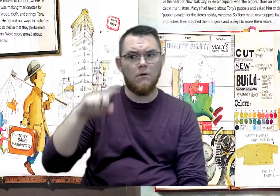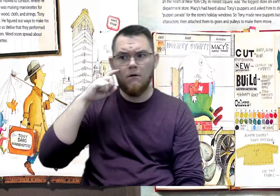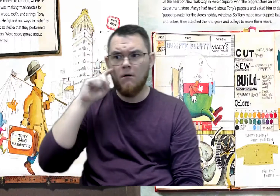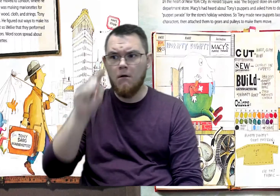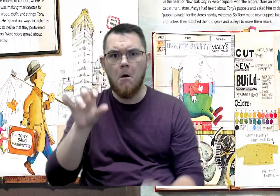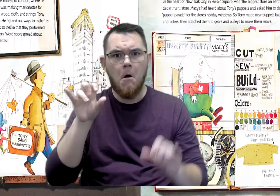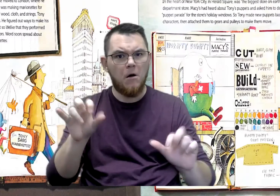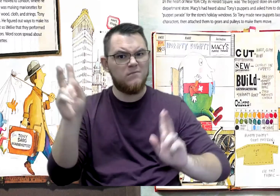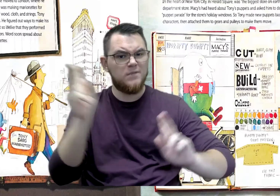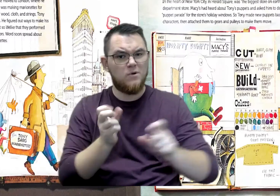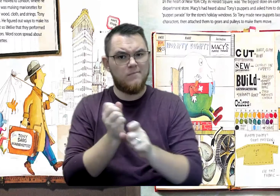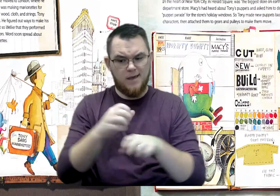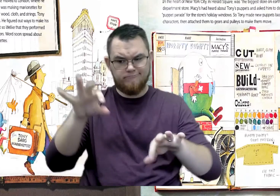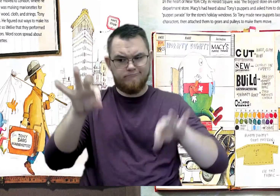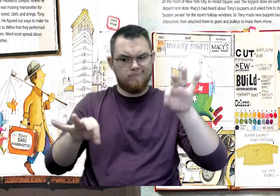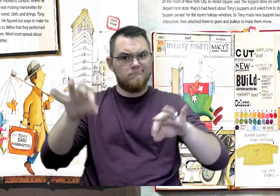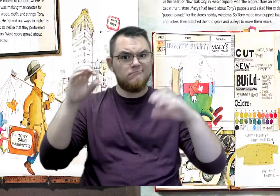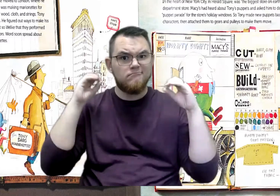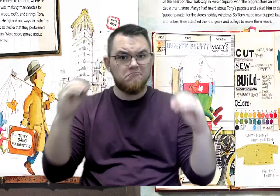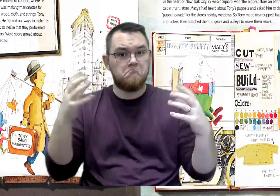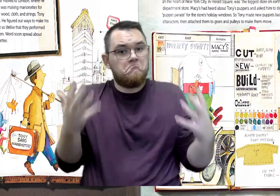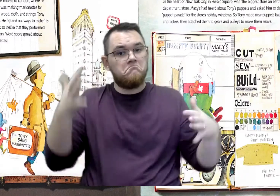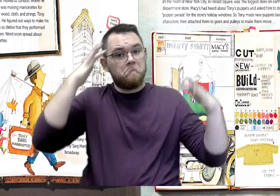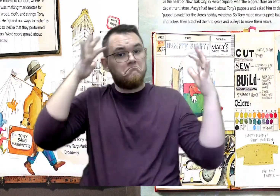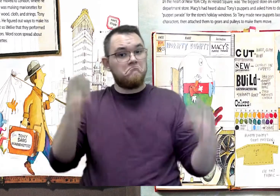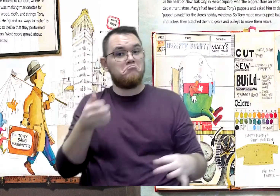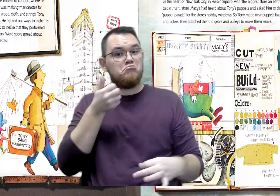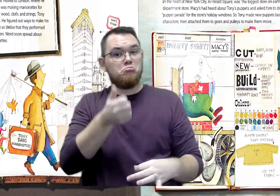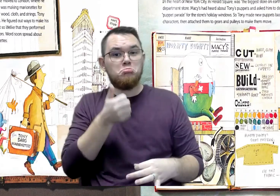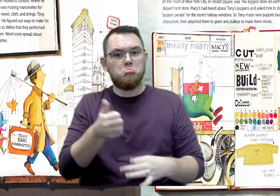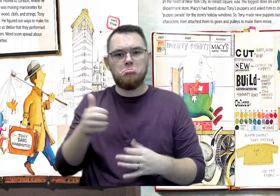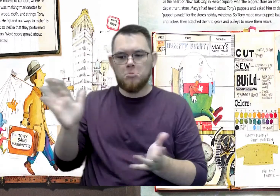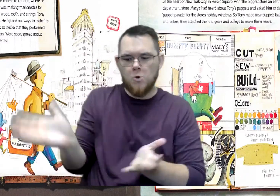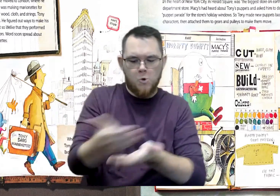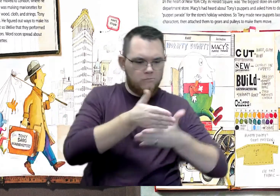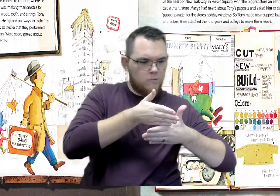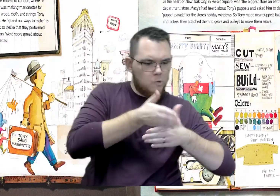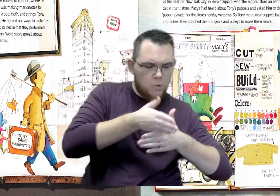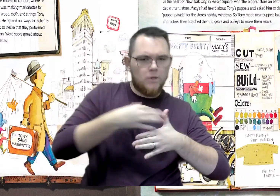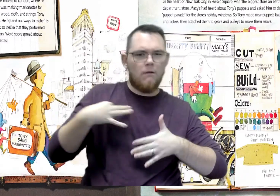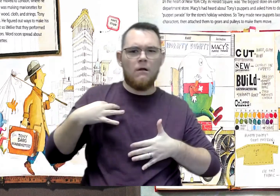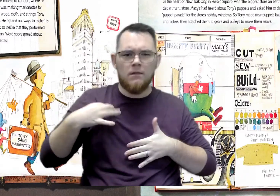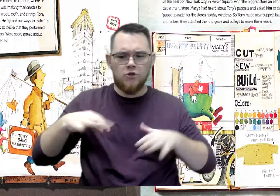So out of wood, cloth, and strings, Tony began to make puppets.